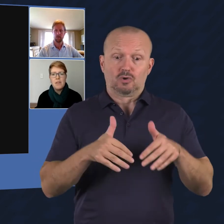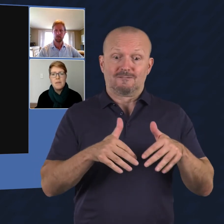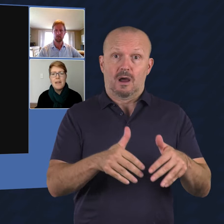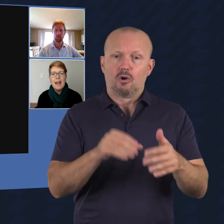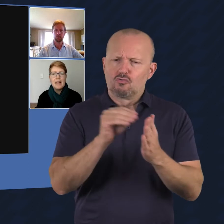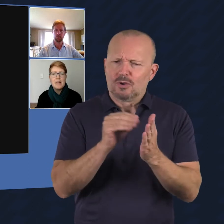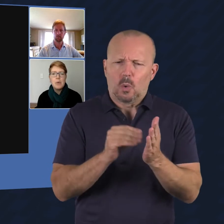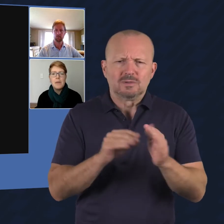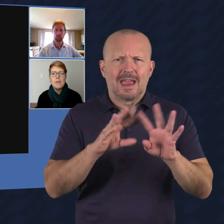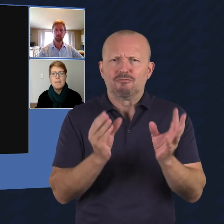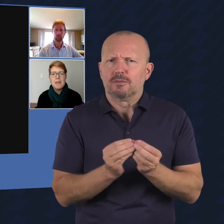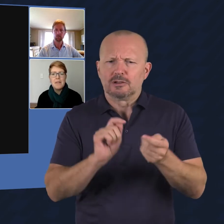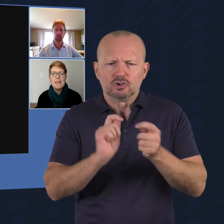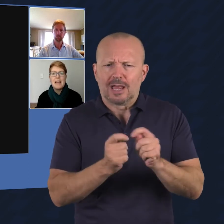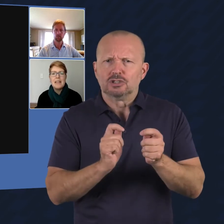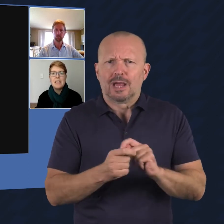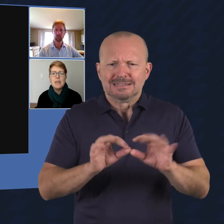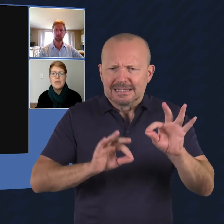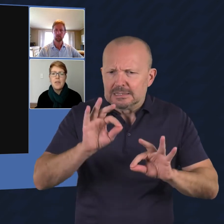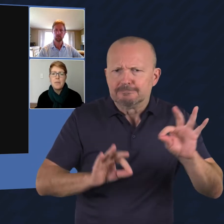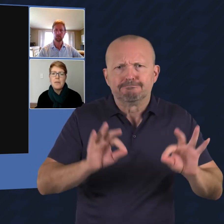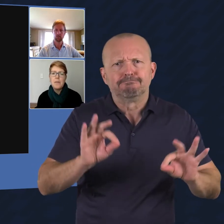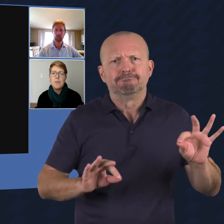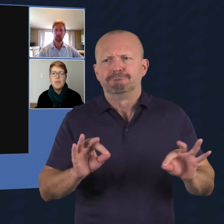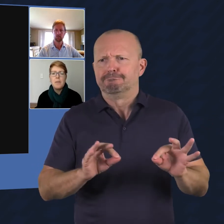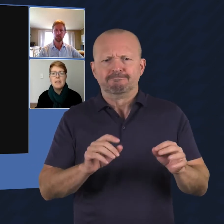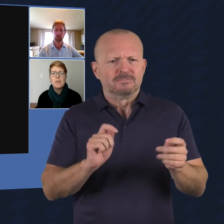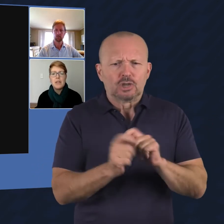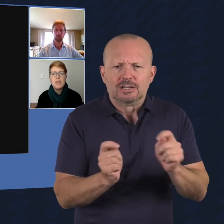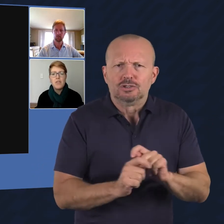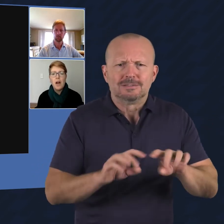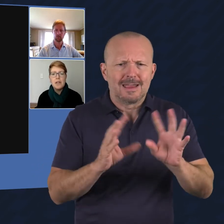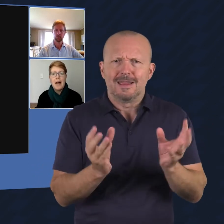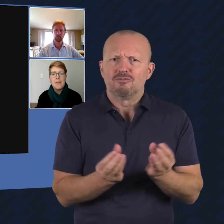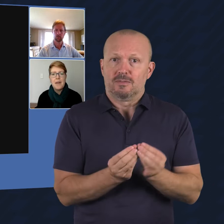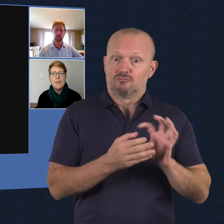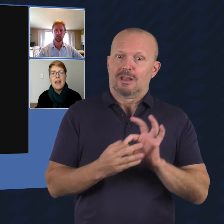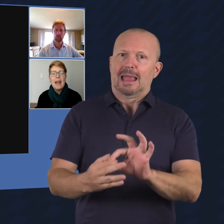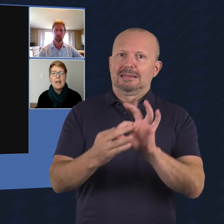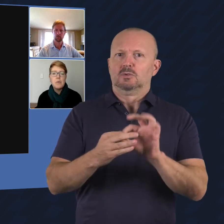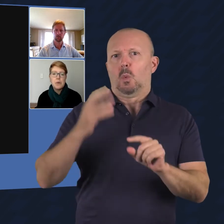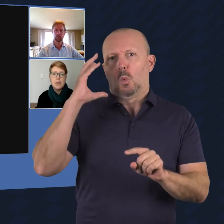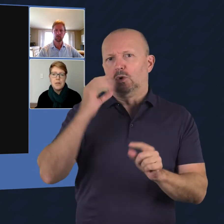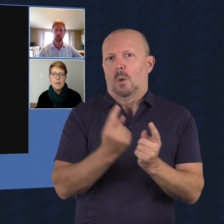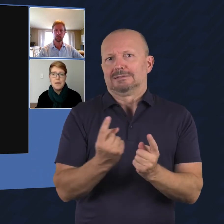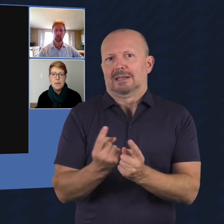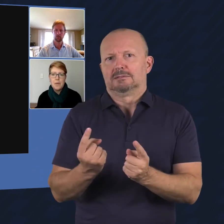editing points, mixing and EQ adjustments, which are made in relation to audio assets and/or coded sequences.